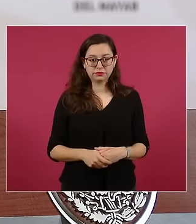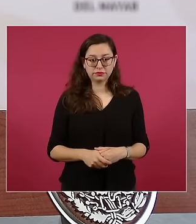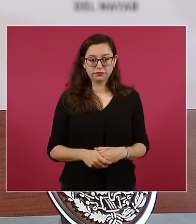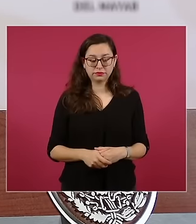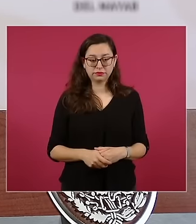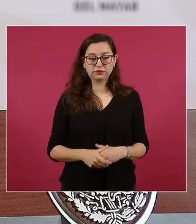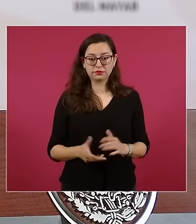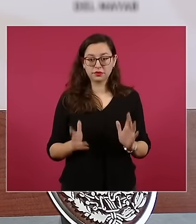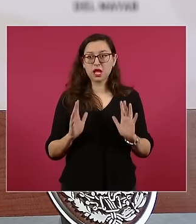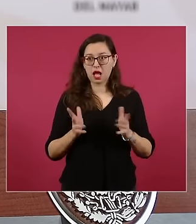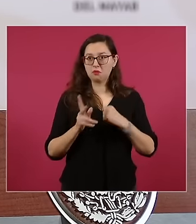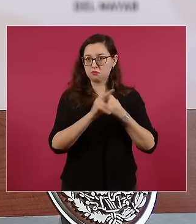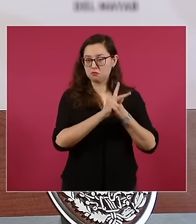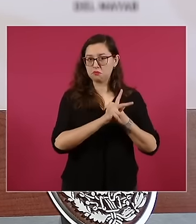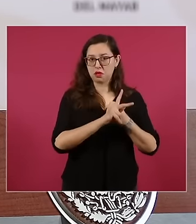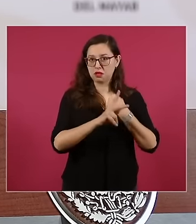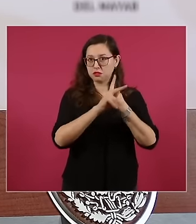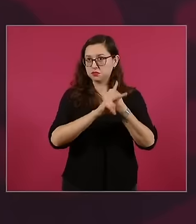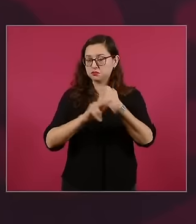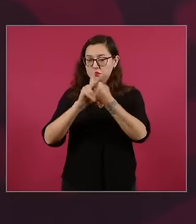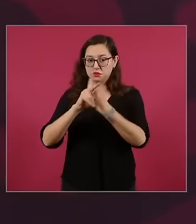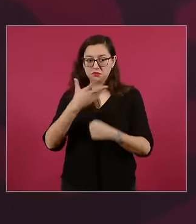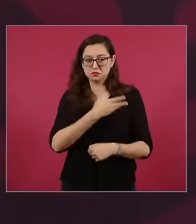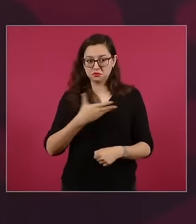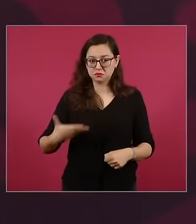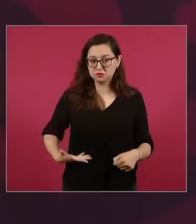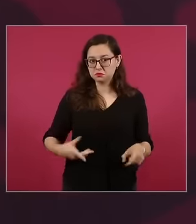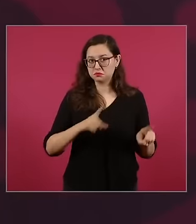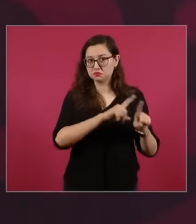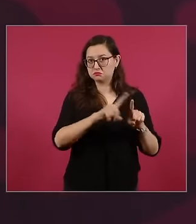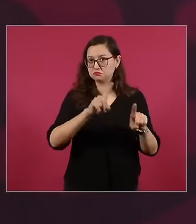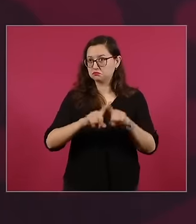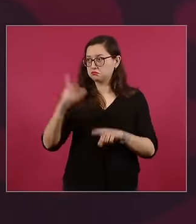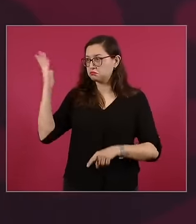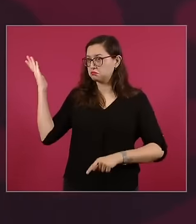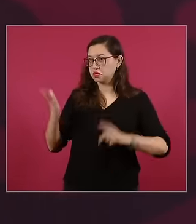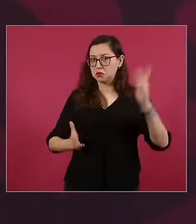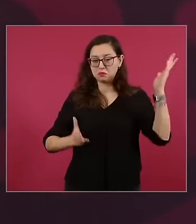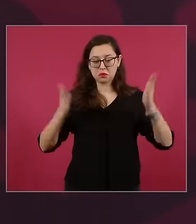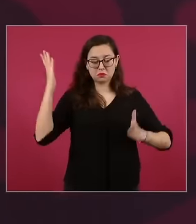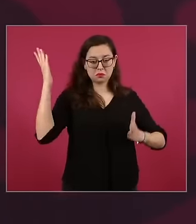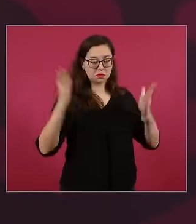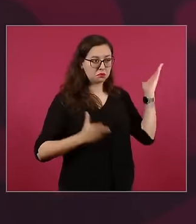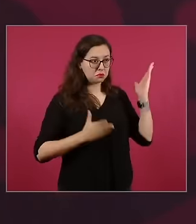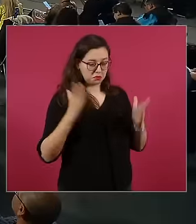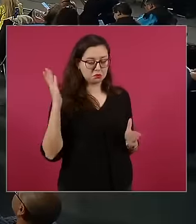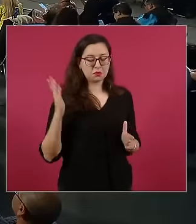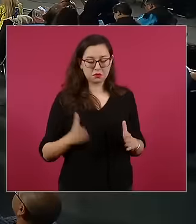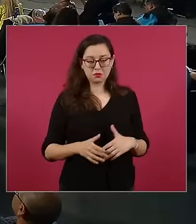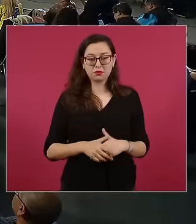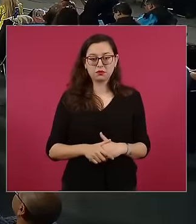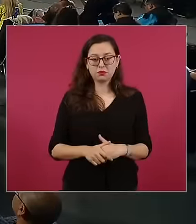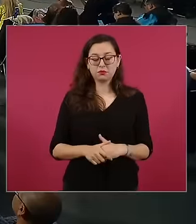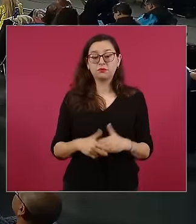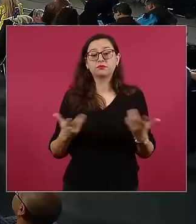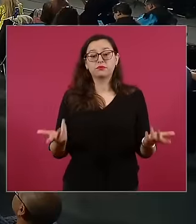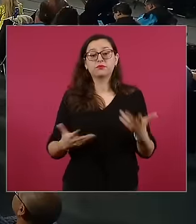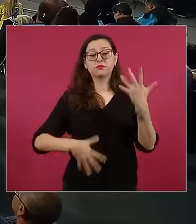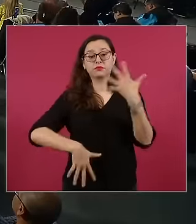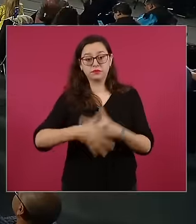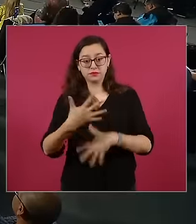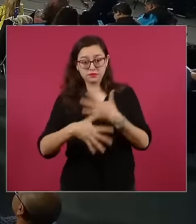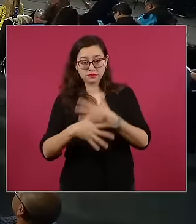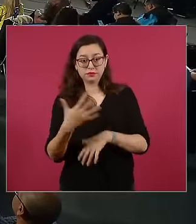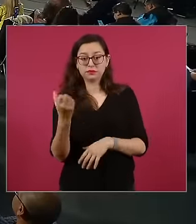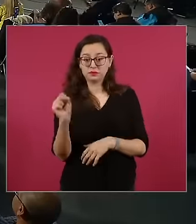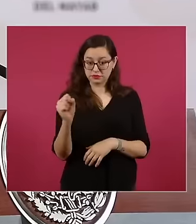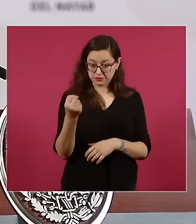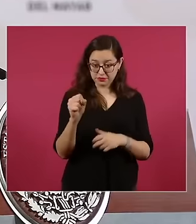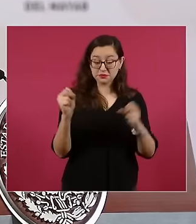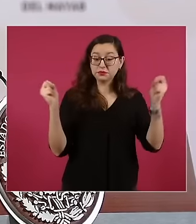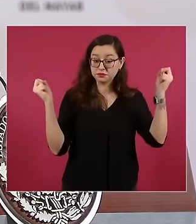of state but that is another matter Well then invite them Don't stop